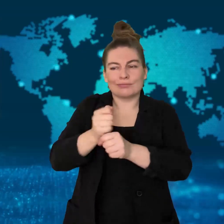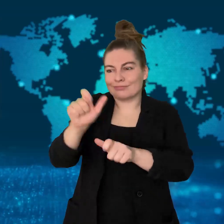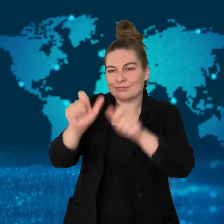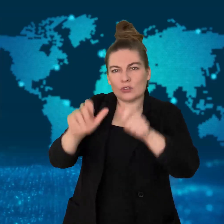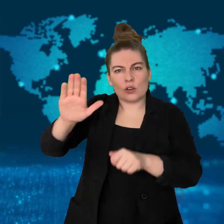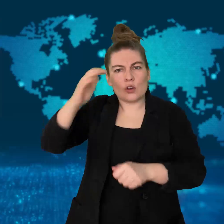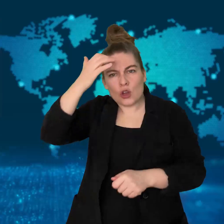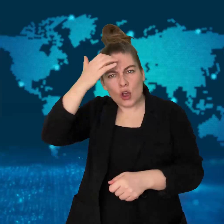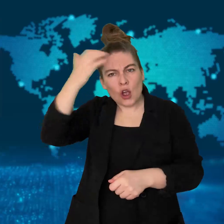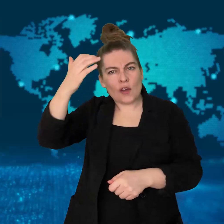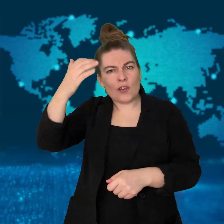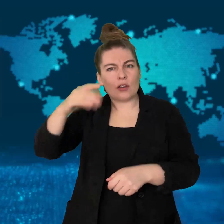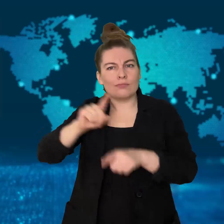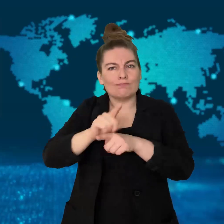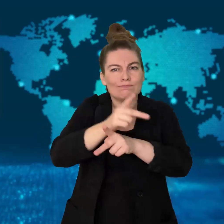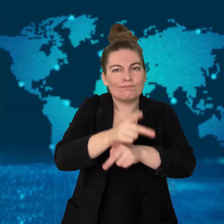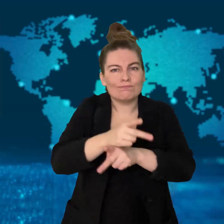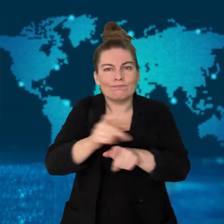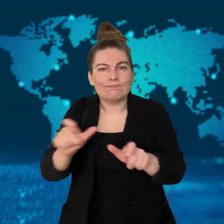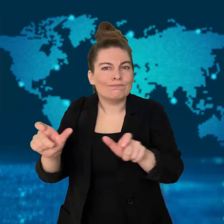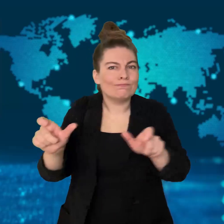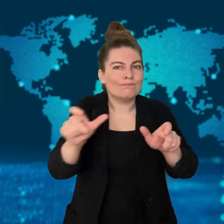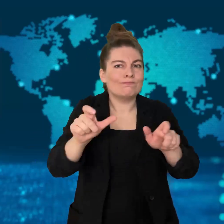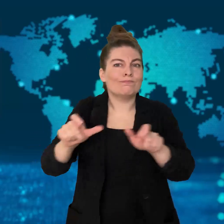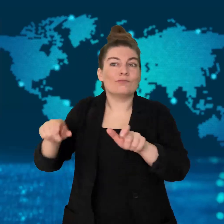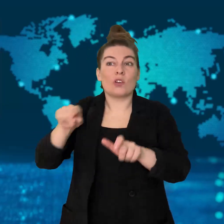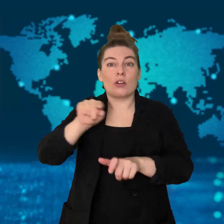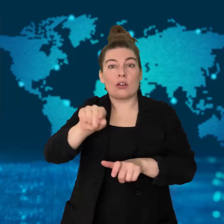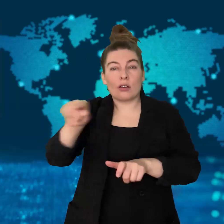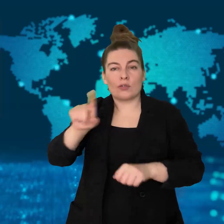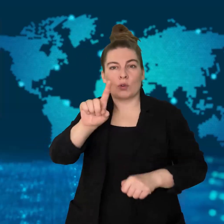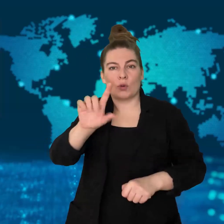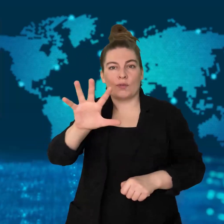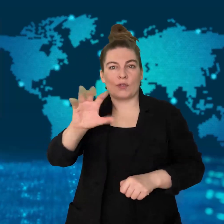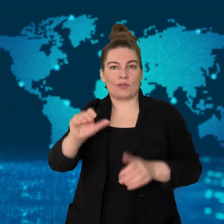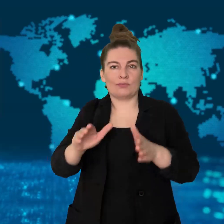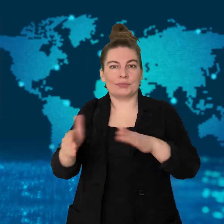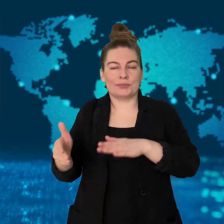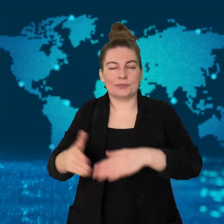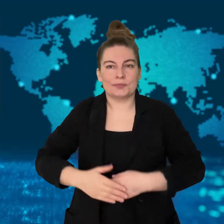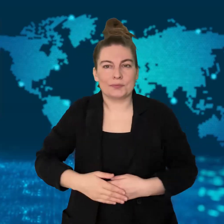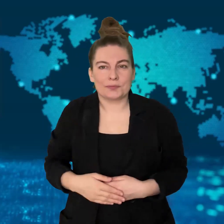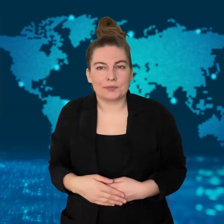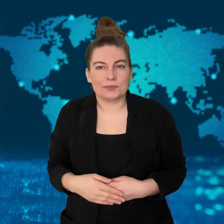the country's security forces have been killed since Thursday.